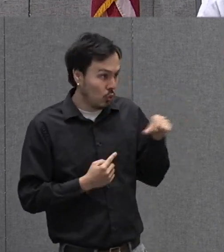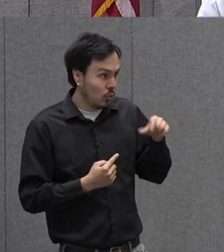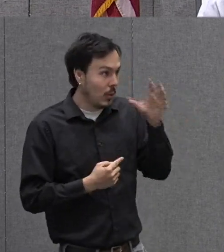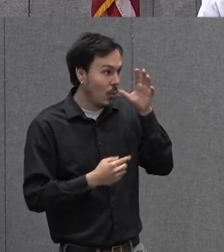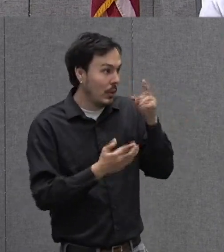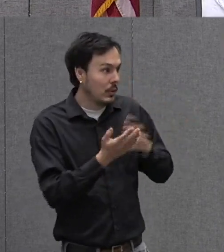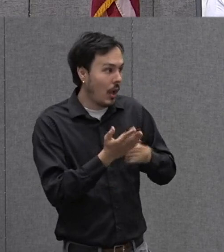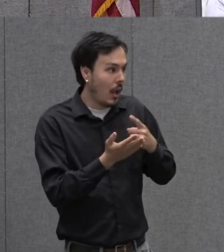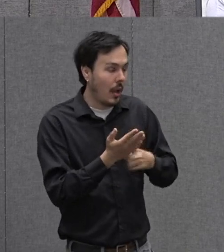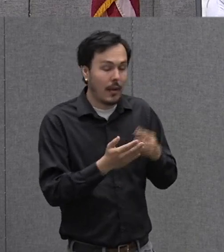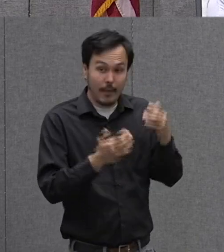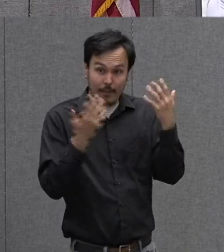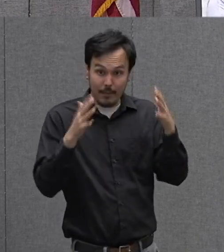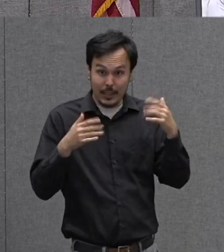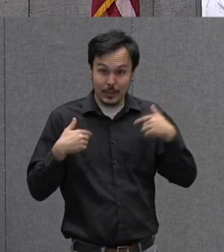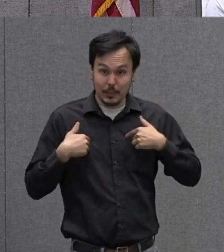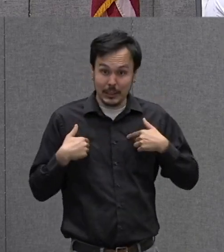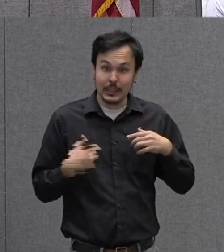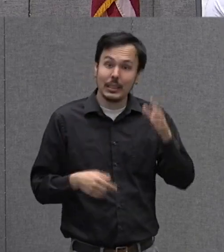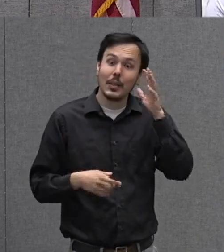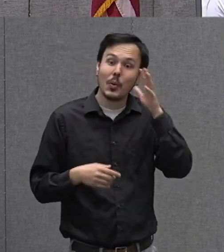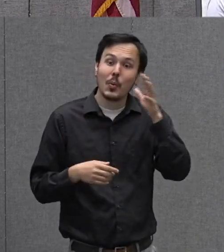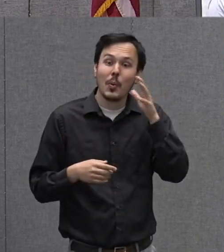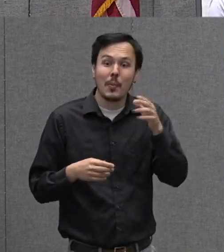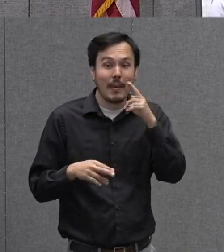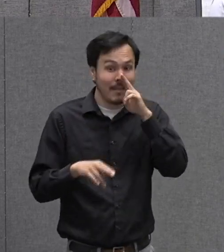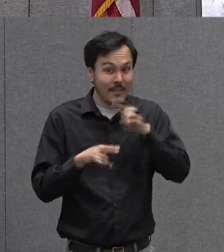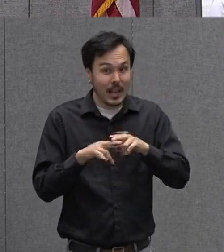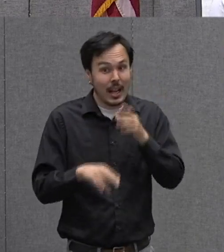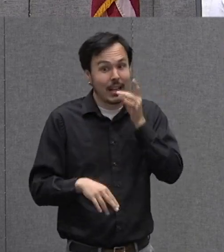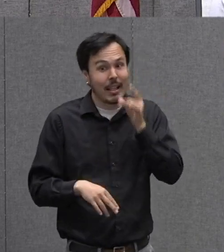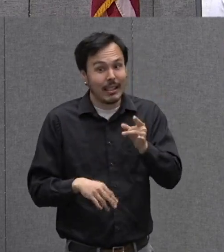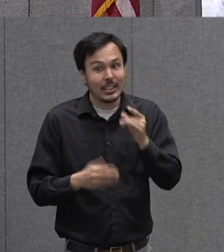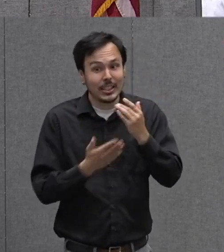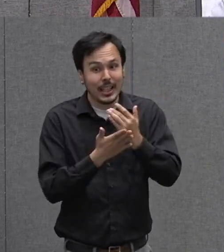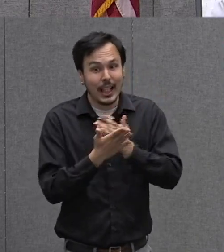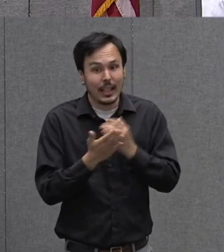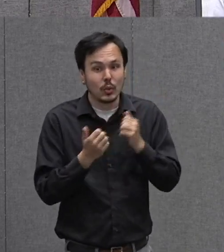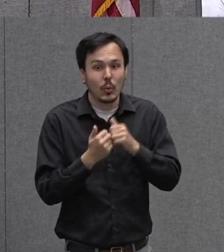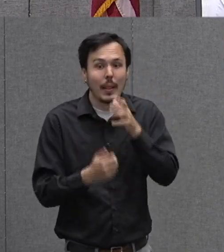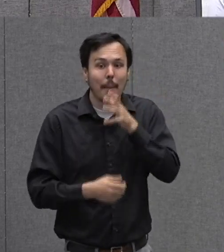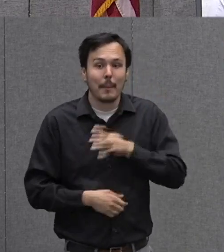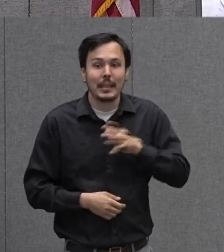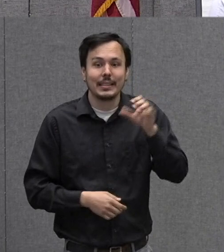we're gonna have a fun, delicious lesson with Miss Abby. So we hope you'll stay tuned.